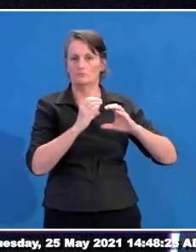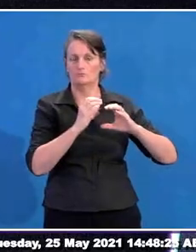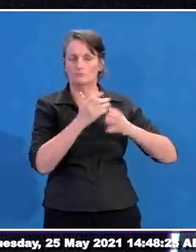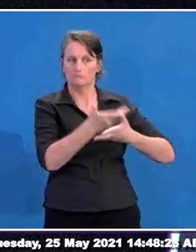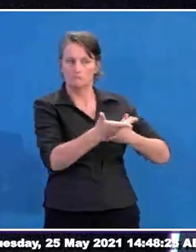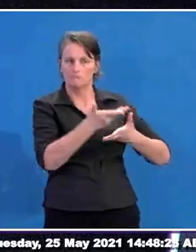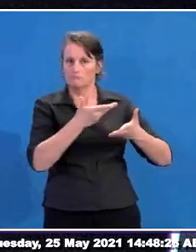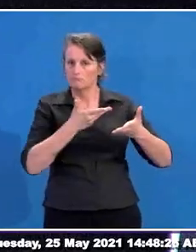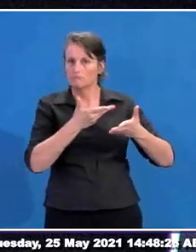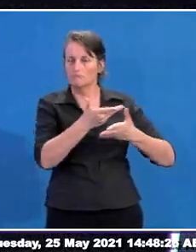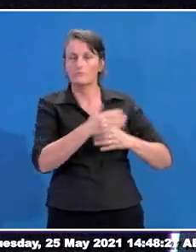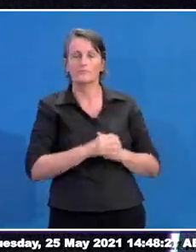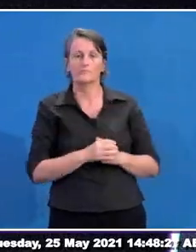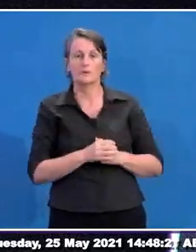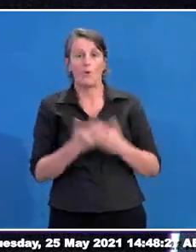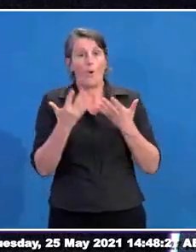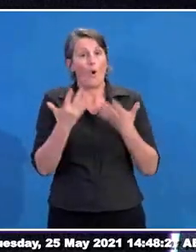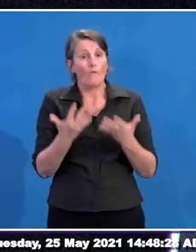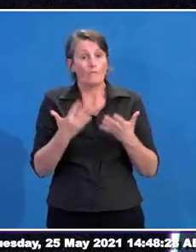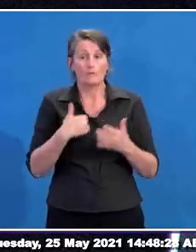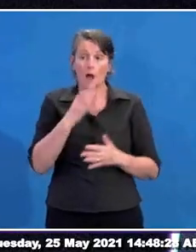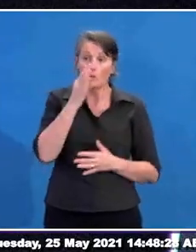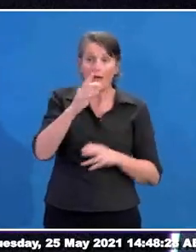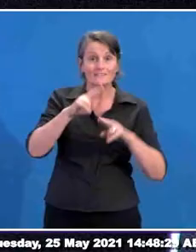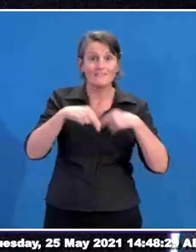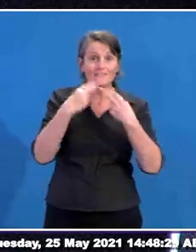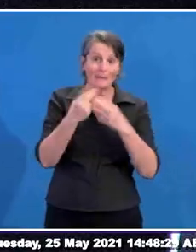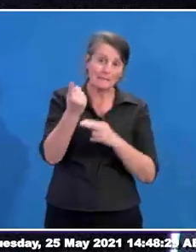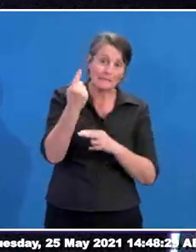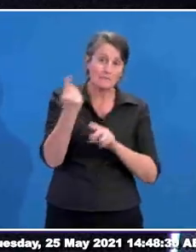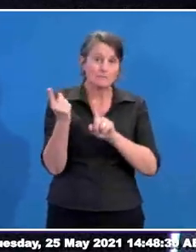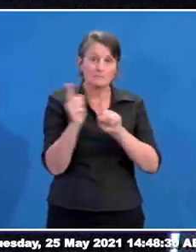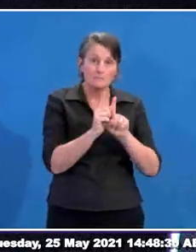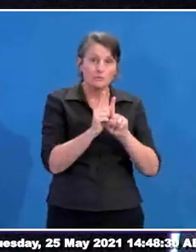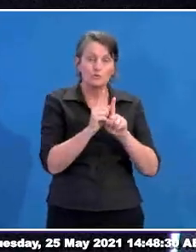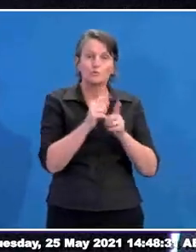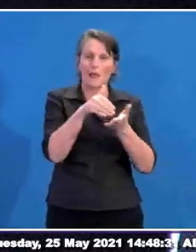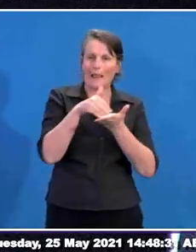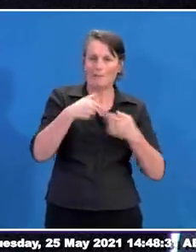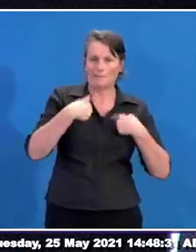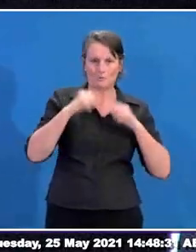Often I have a family member who would be present to assist with communication.